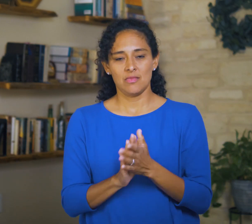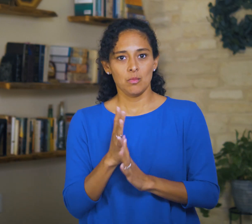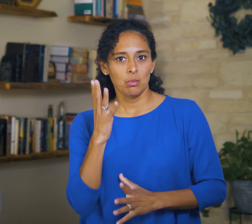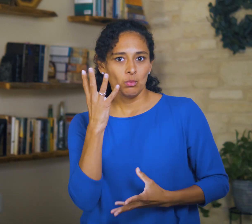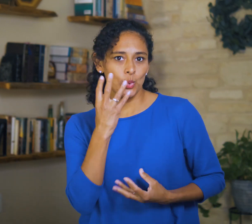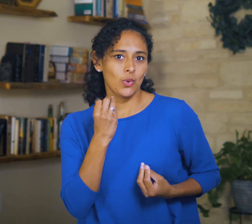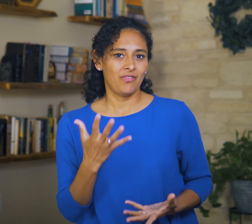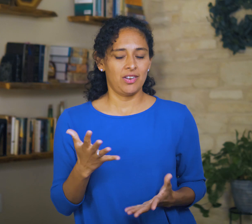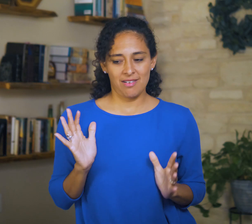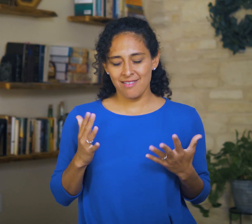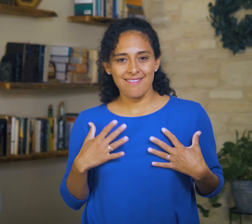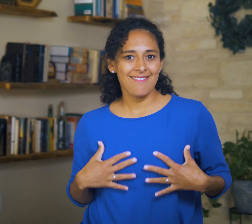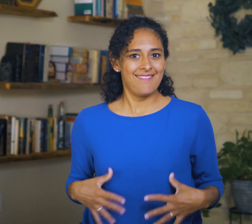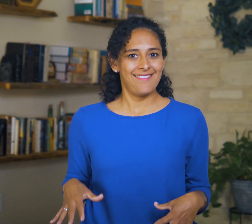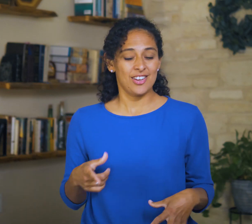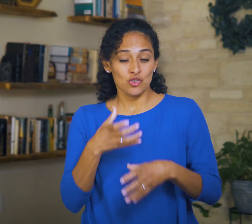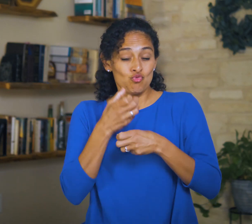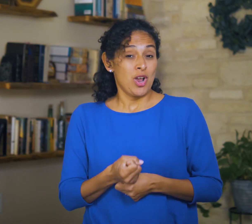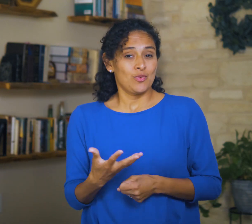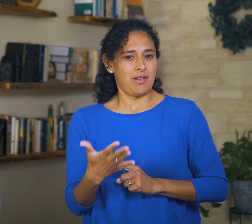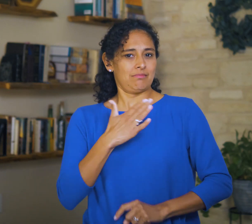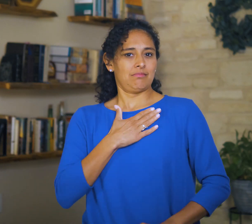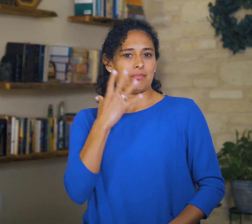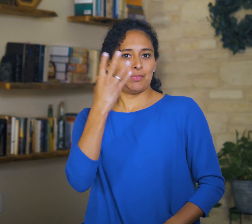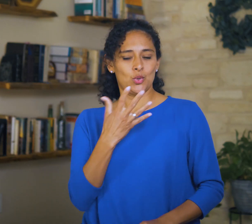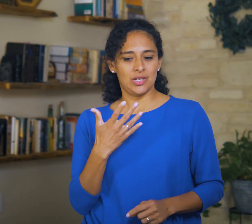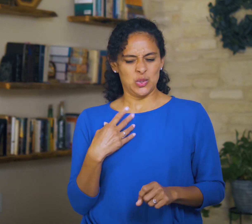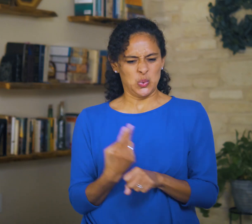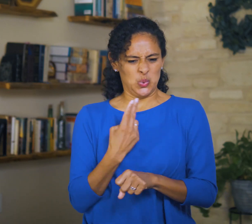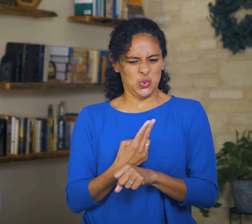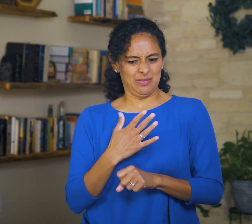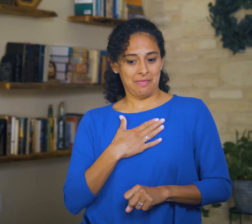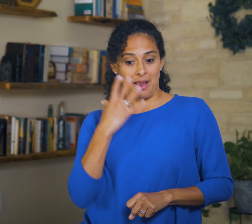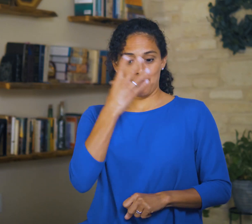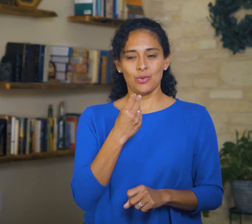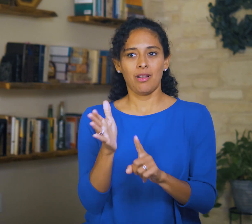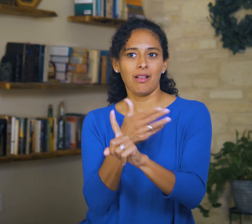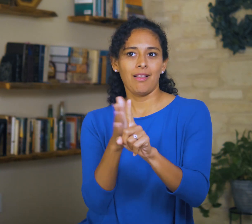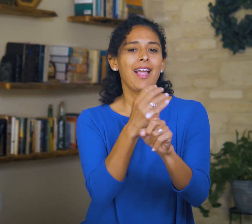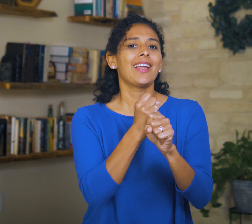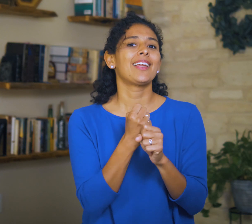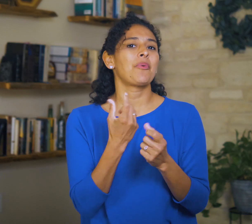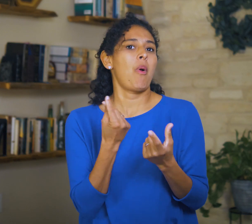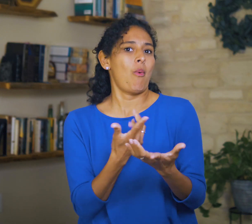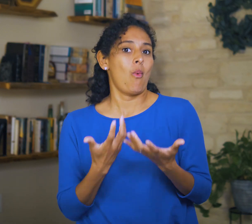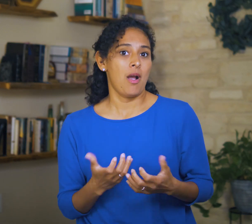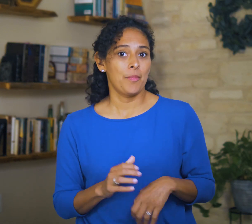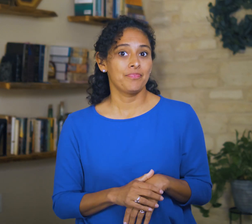She’s beautiful, so she trusts in her beauty to get her whatever she wants.